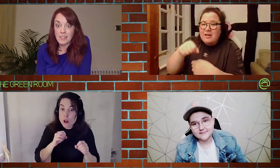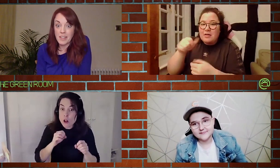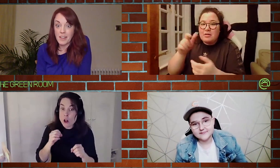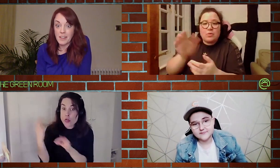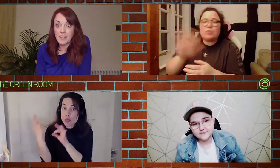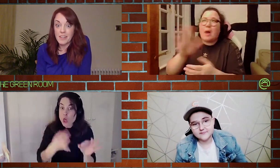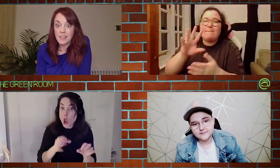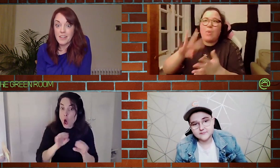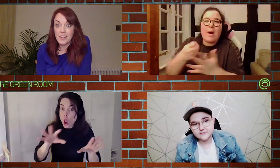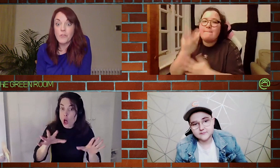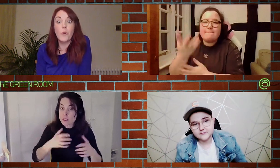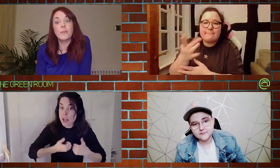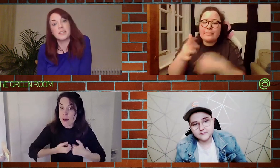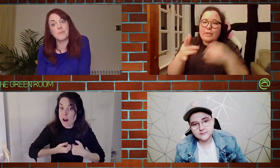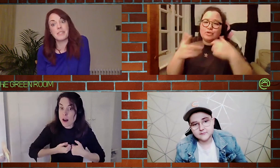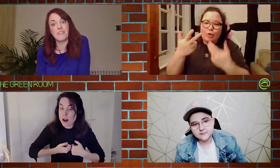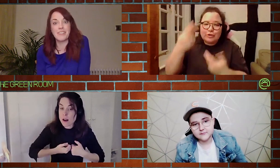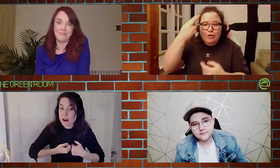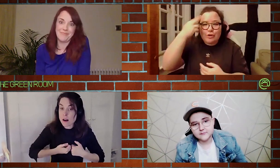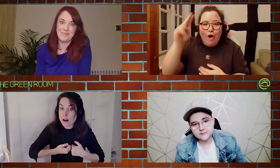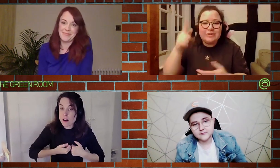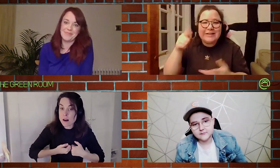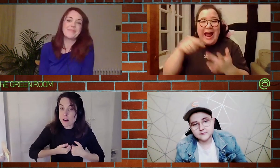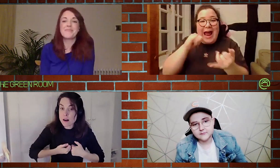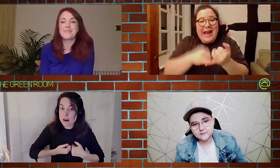No not the poem.